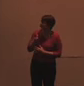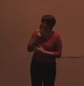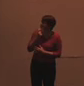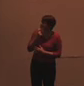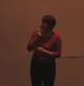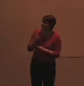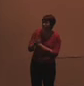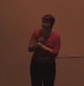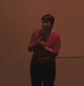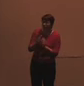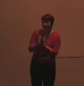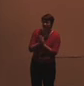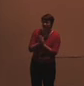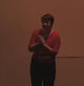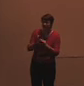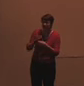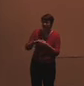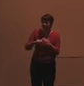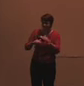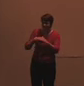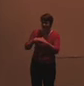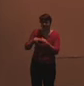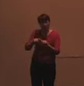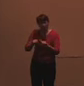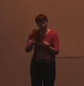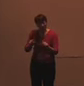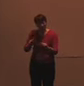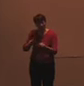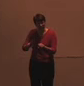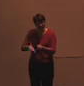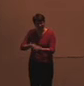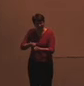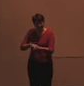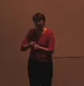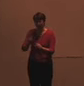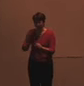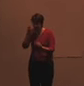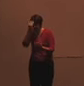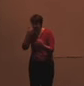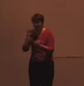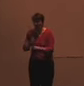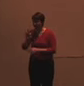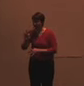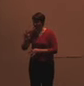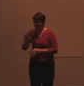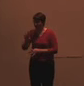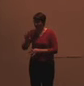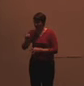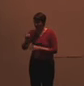But, of course, it doesn't work. And, of course, it's just a conceptual project.